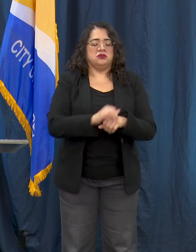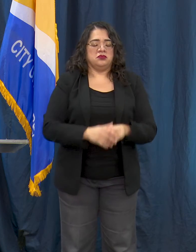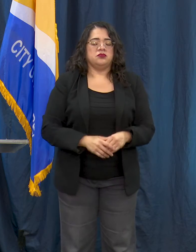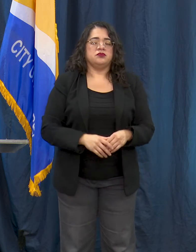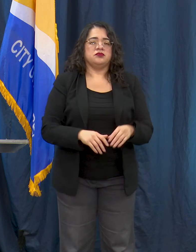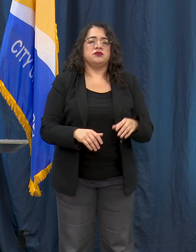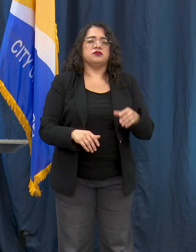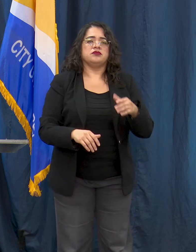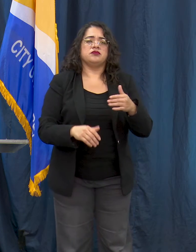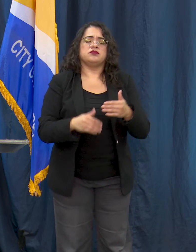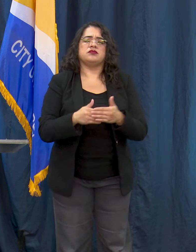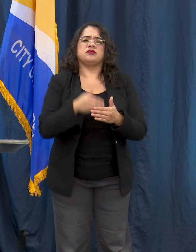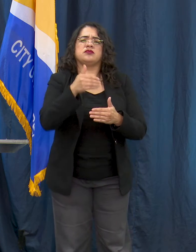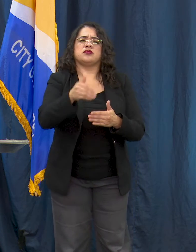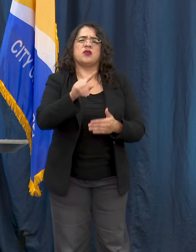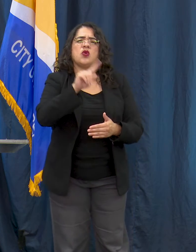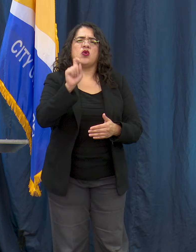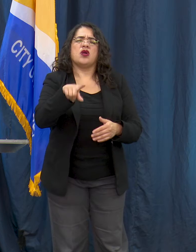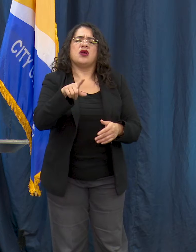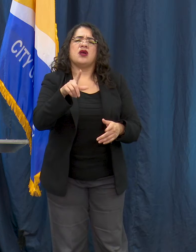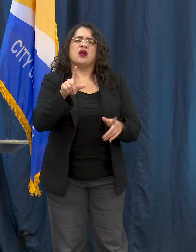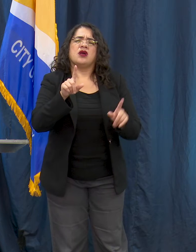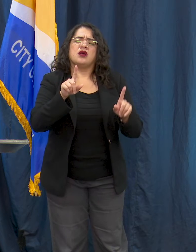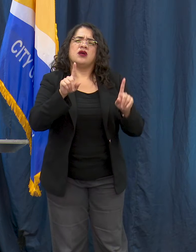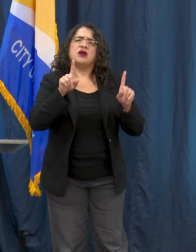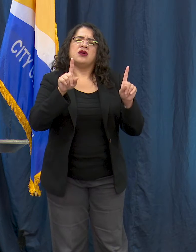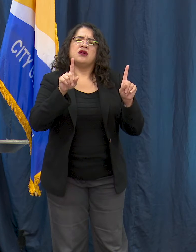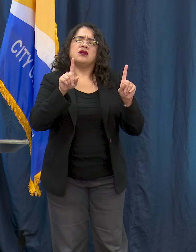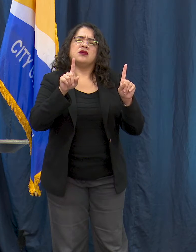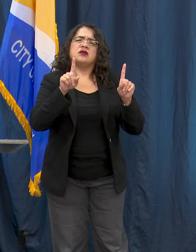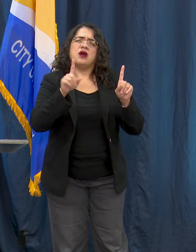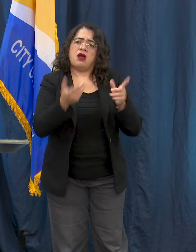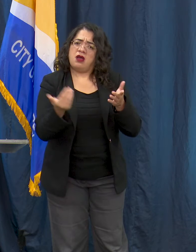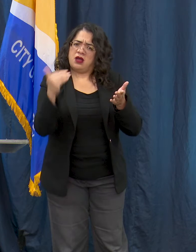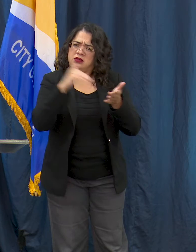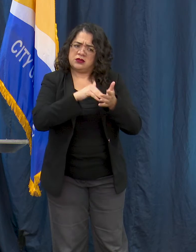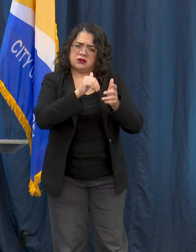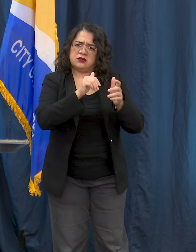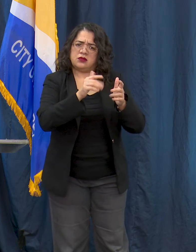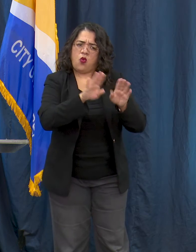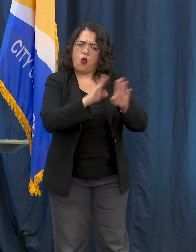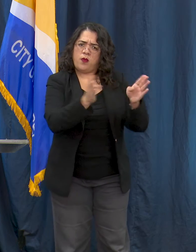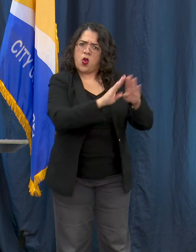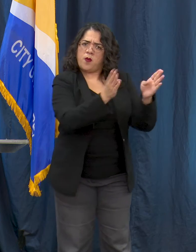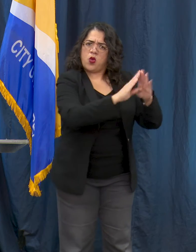questions - this is specifically about resuming testing efforts. Have we resumed all the testing efforts in all of our locations